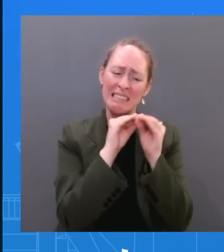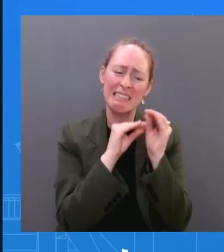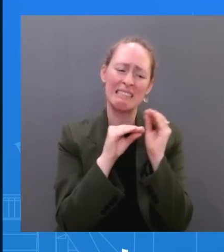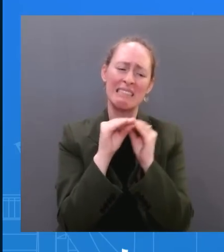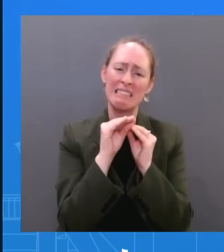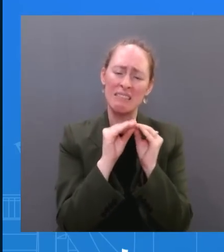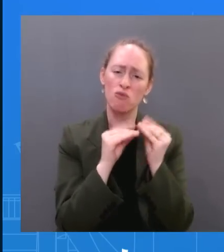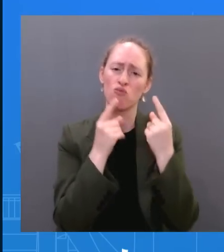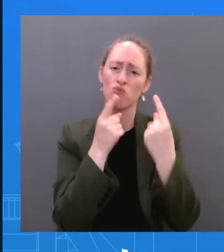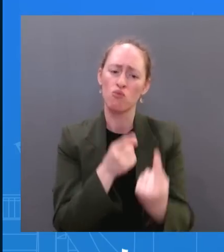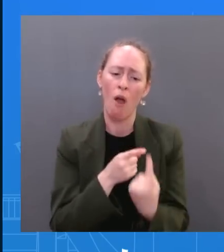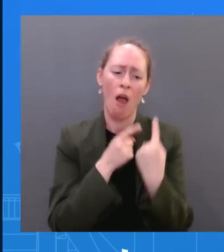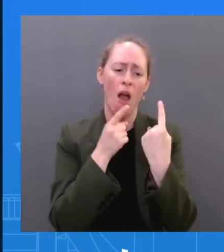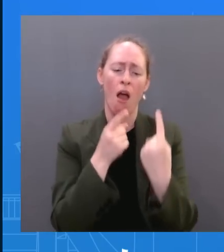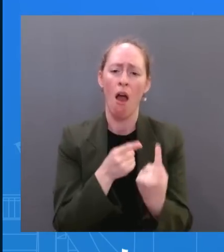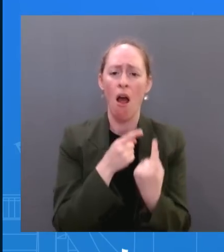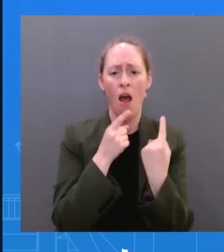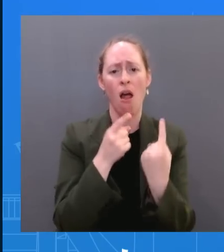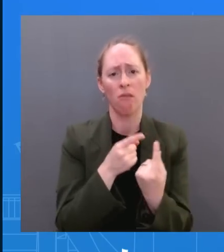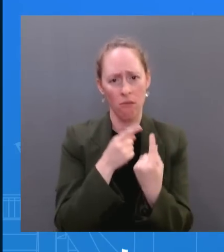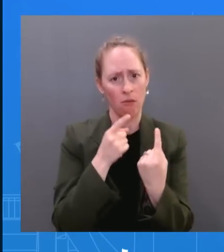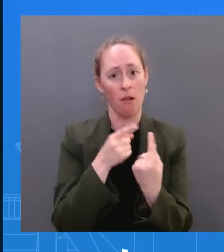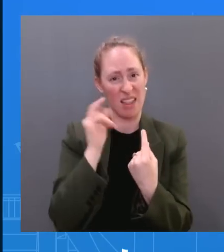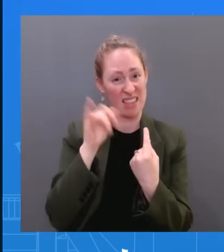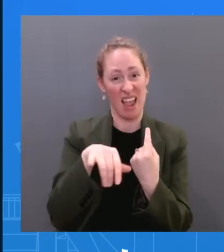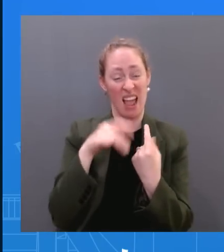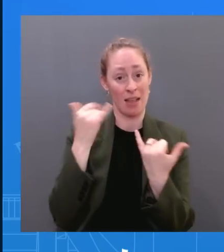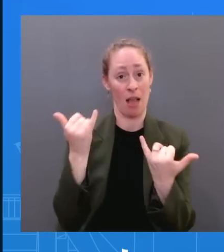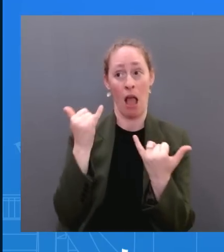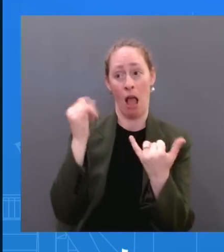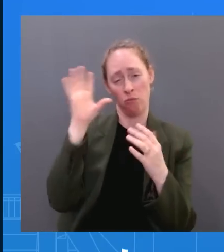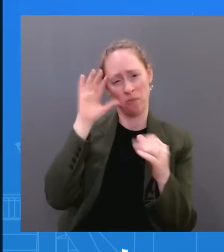on making sure that we truly deal with inflation.